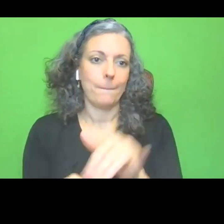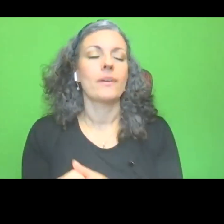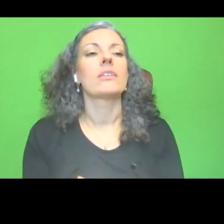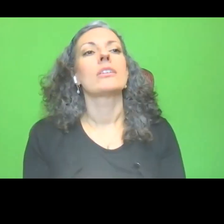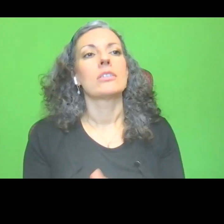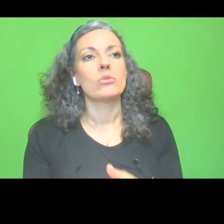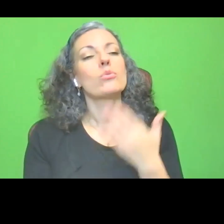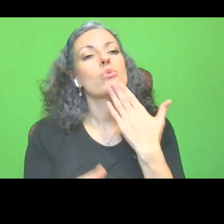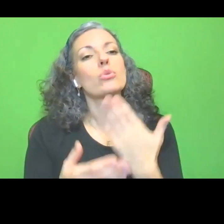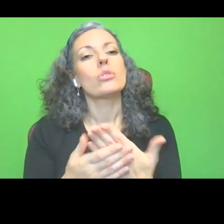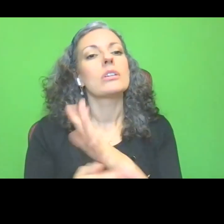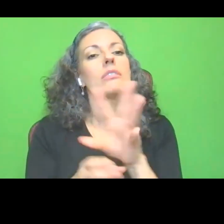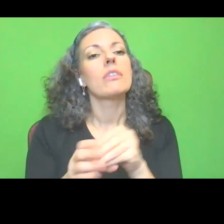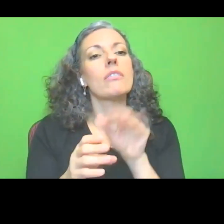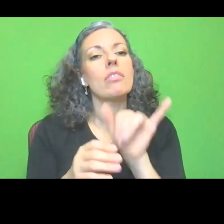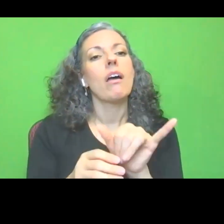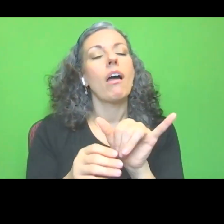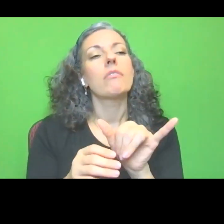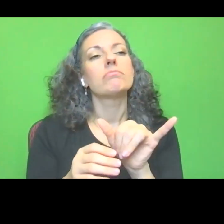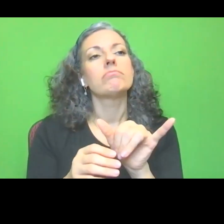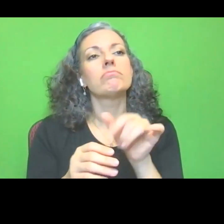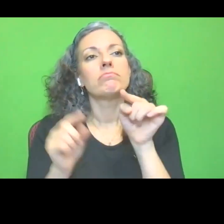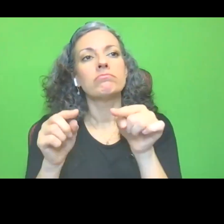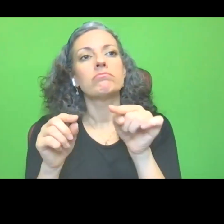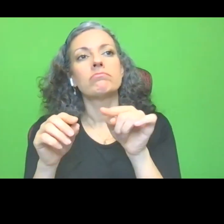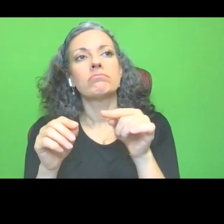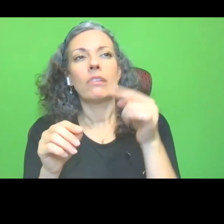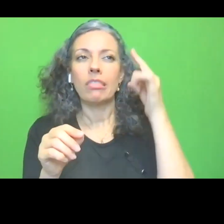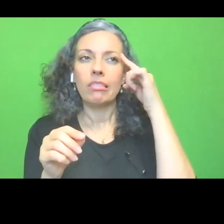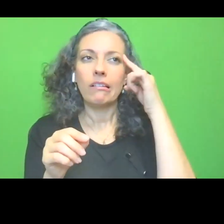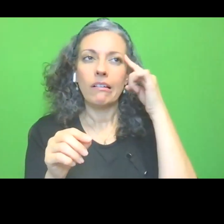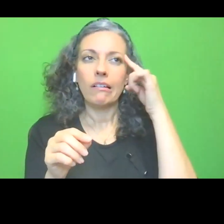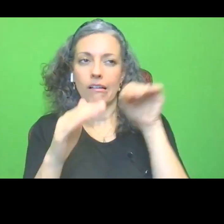to get more into the granularity with the notion of accessibility as a program.